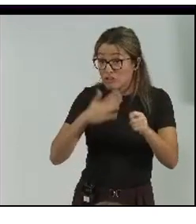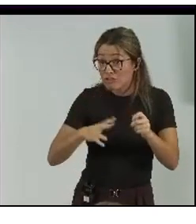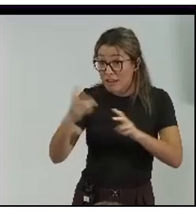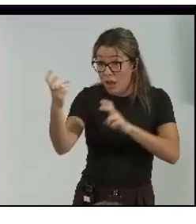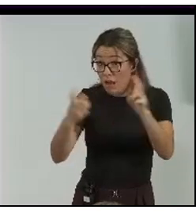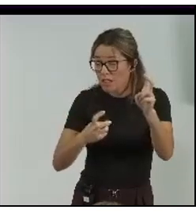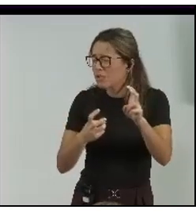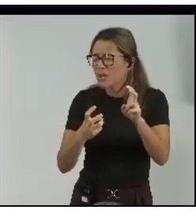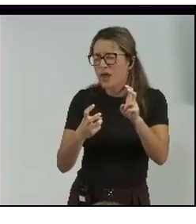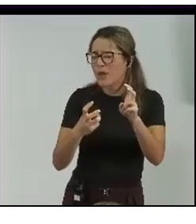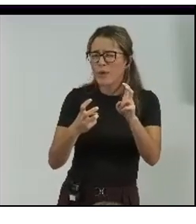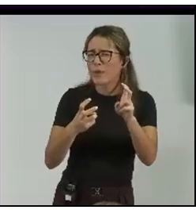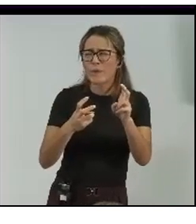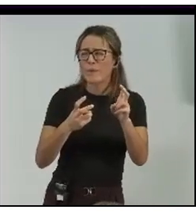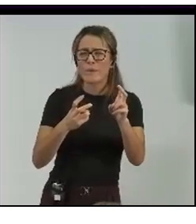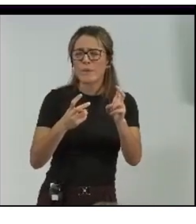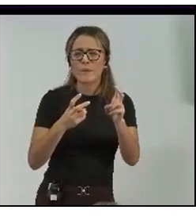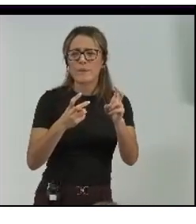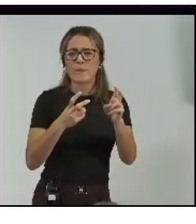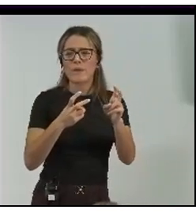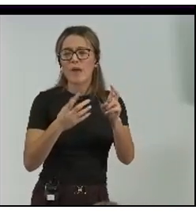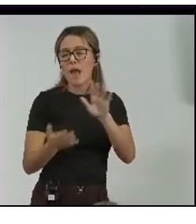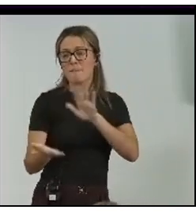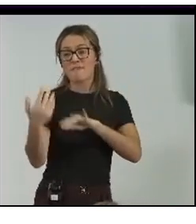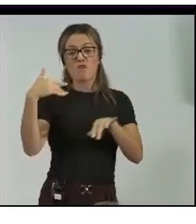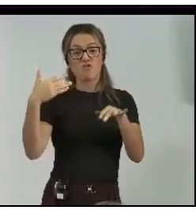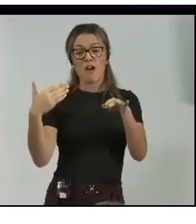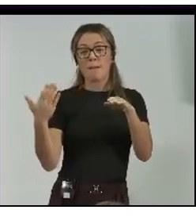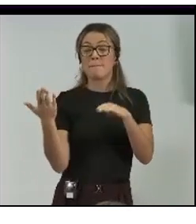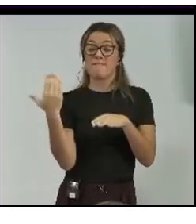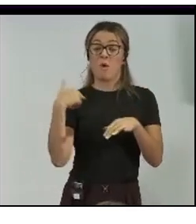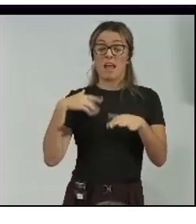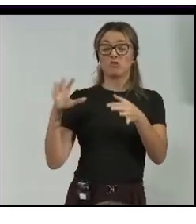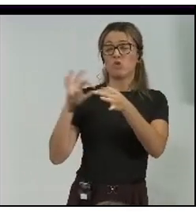You know that battle's been fought and won before I joined, which is fantastic.